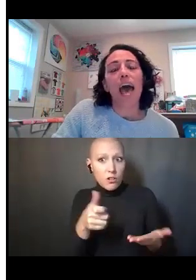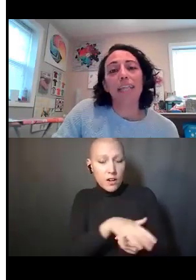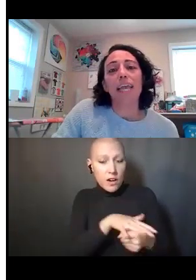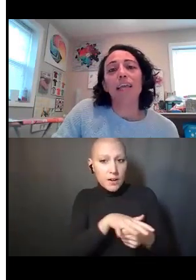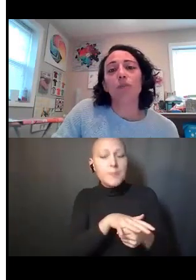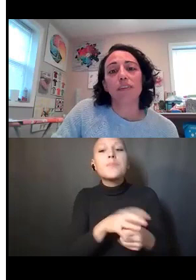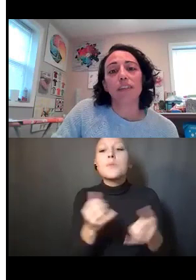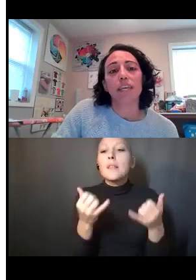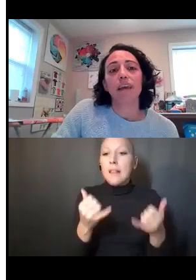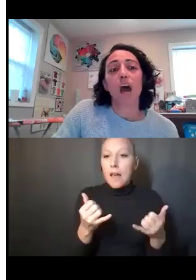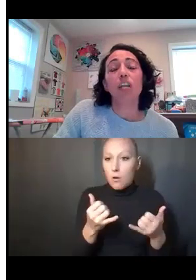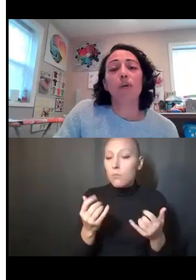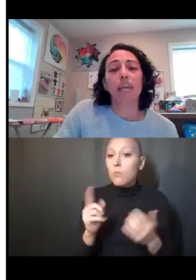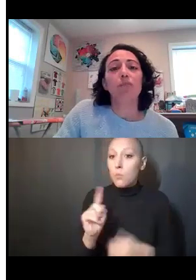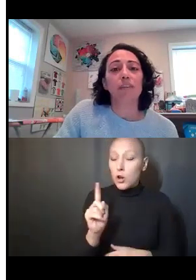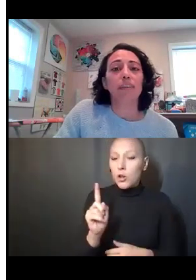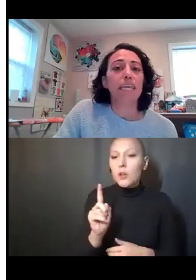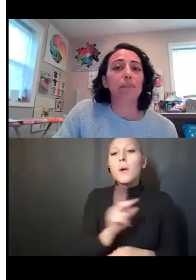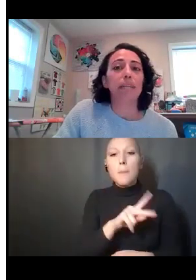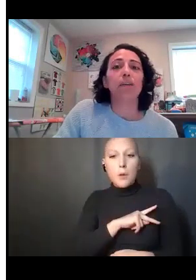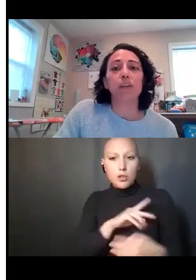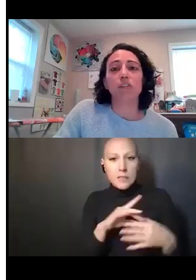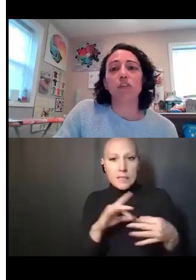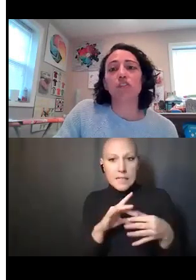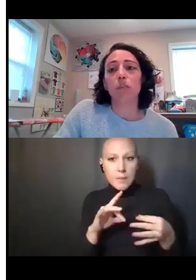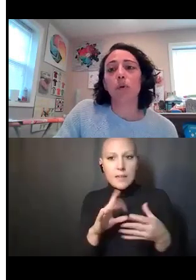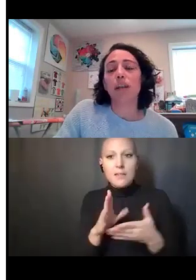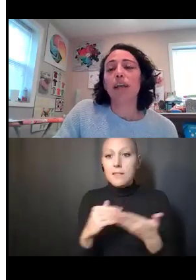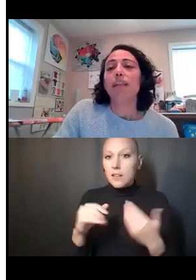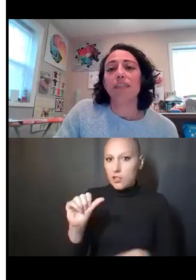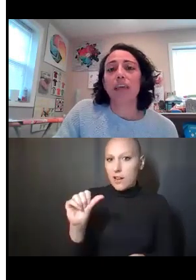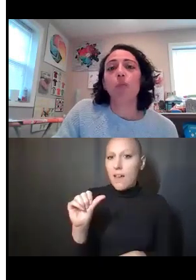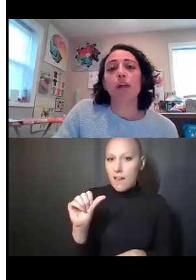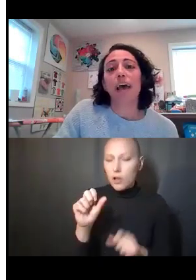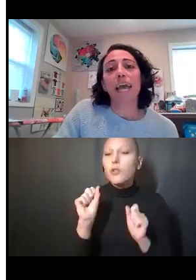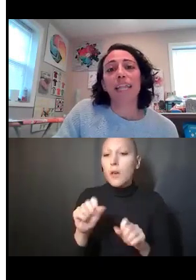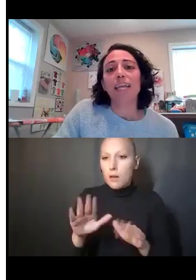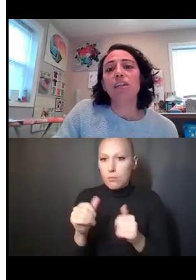highlight ongoing and recently completed research support that they want to highlight